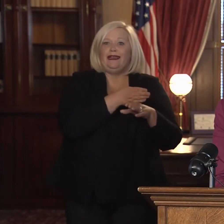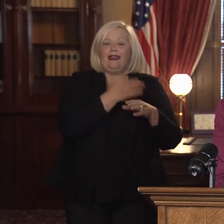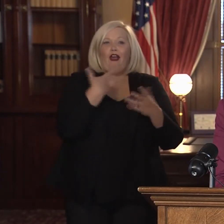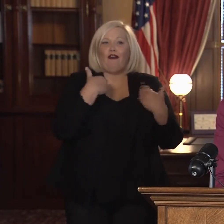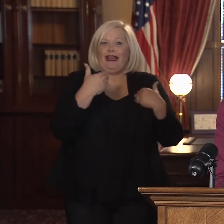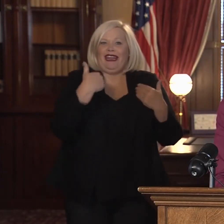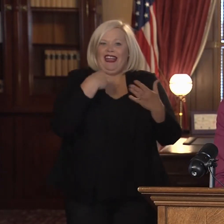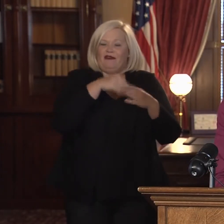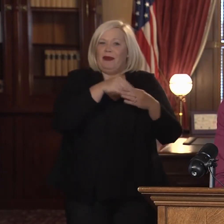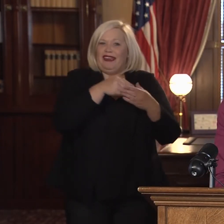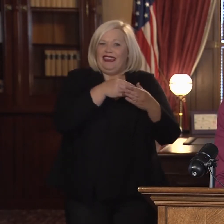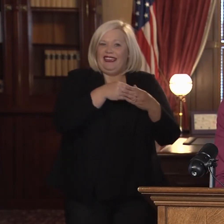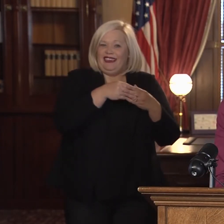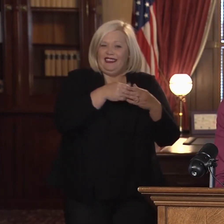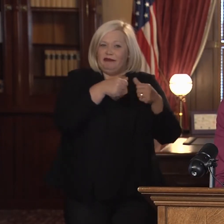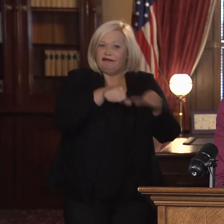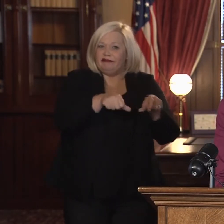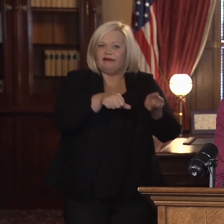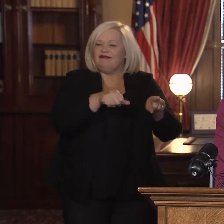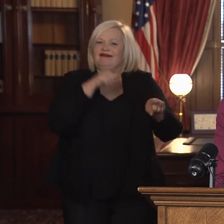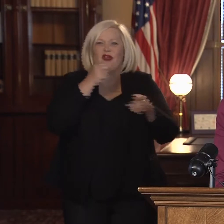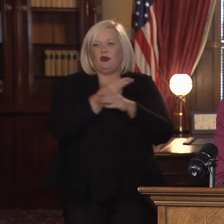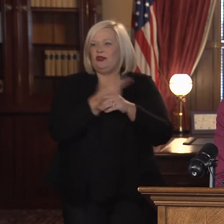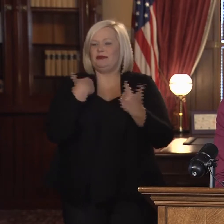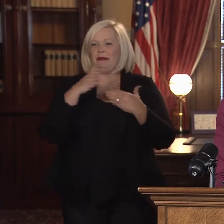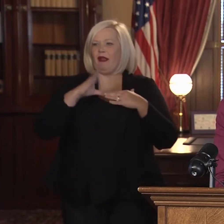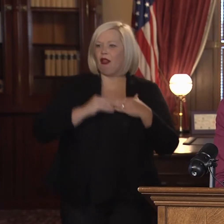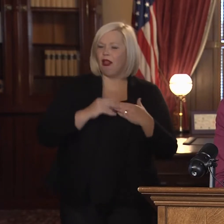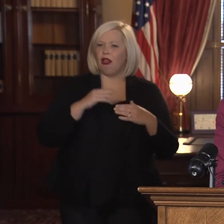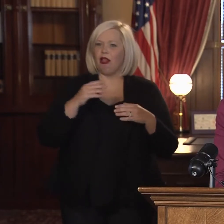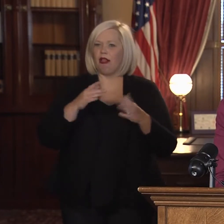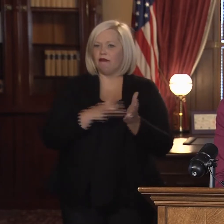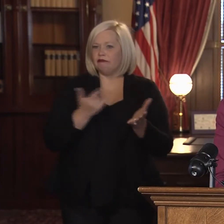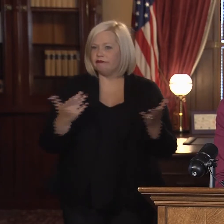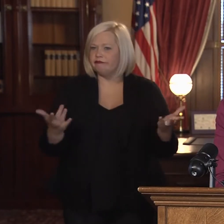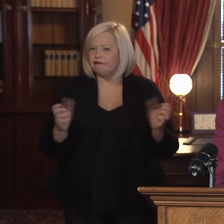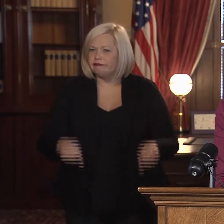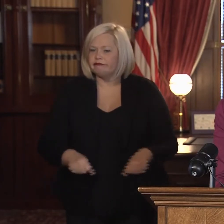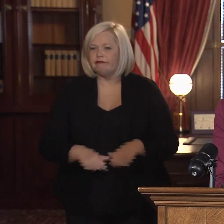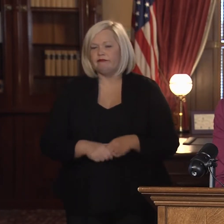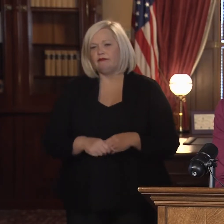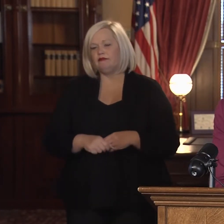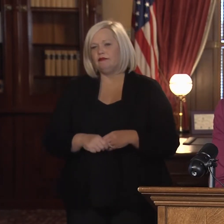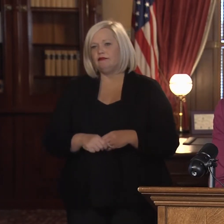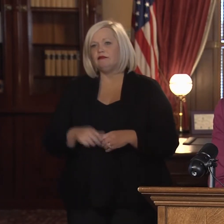A LOT OF PROBLEMS WITH THOSE. AND LASTLY, PLEASE GO TO MY DEPARTMENT'S WEBSITE AND CHECK